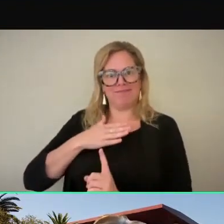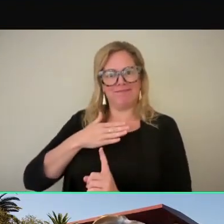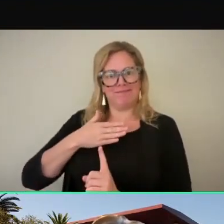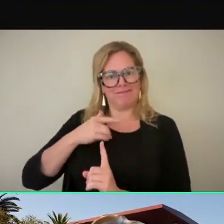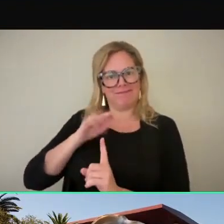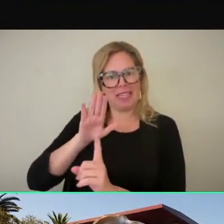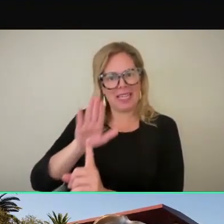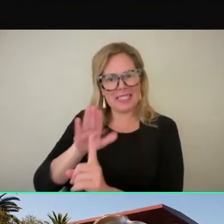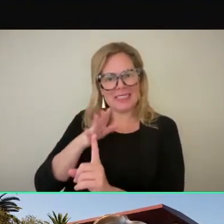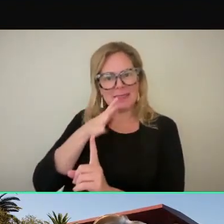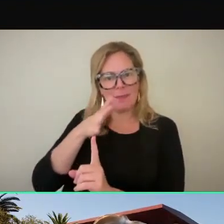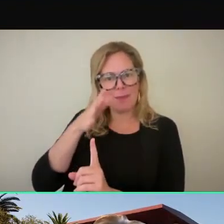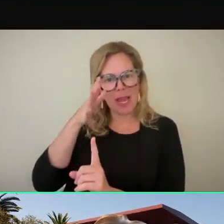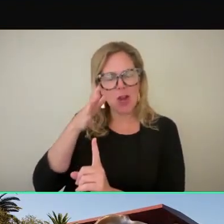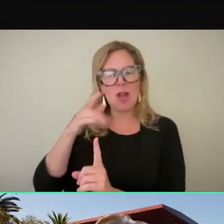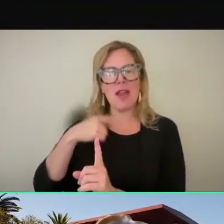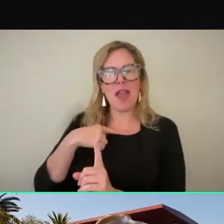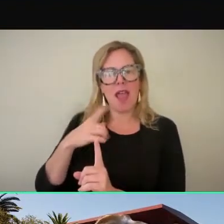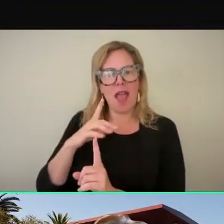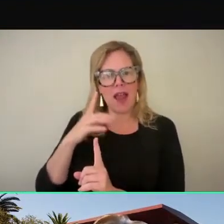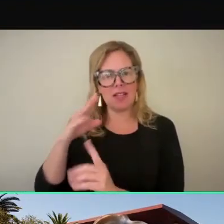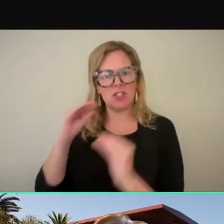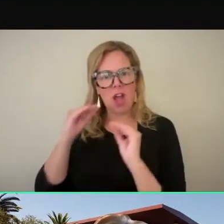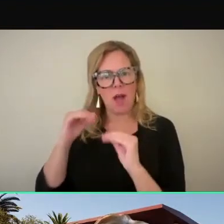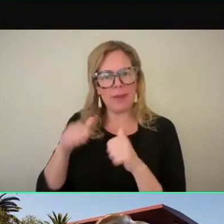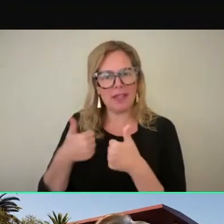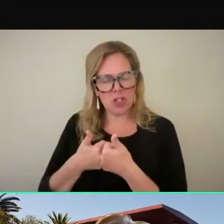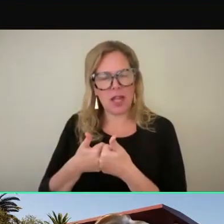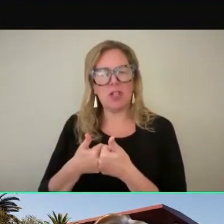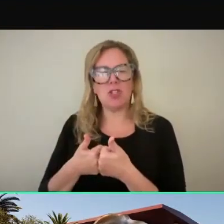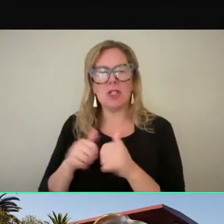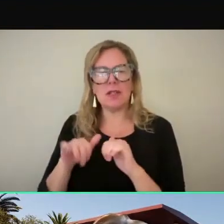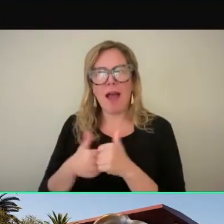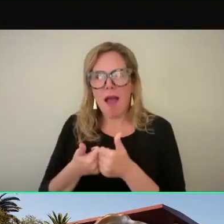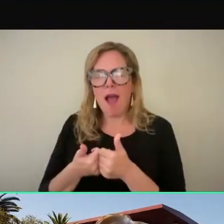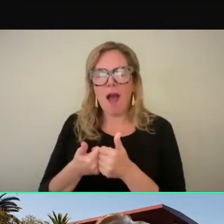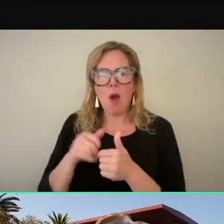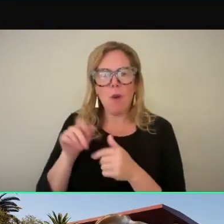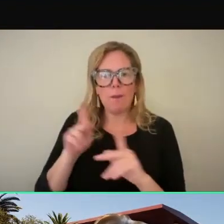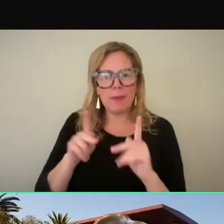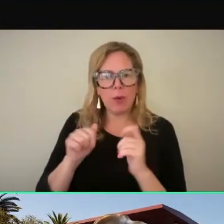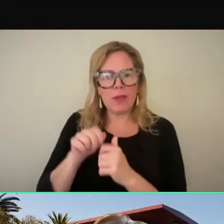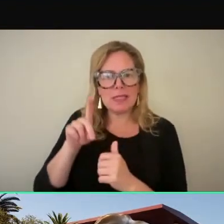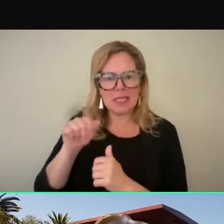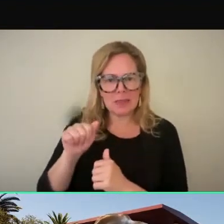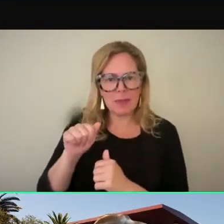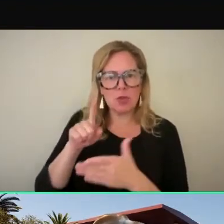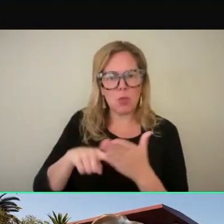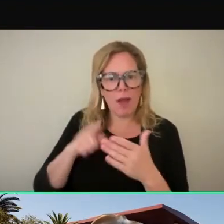challenges that people with disabilities in general and autism face in healthcare. And through the other people that I've gotten to know and the other autistic people that I've